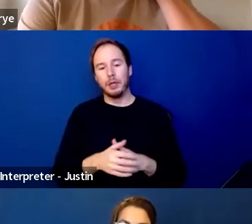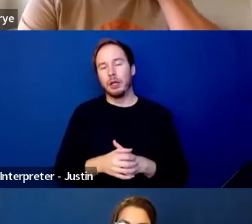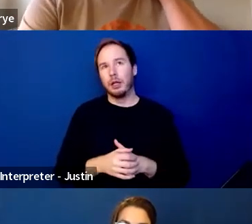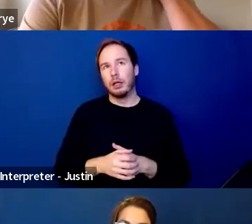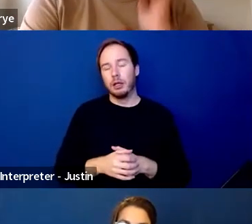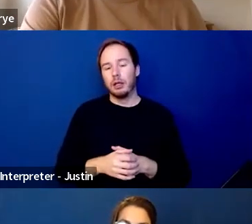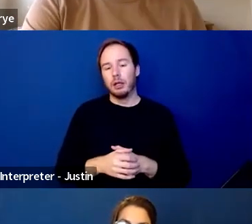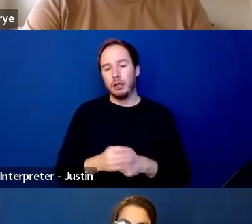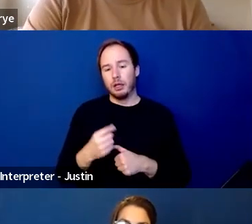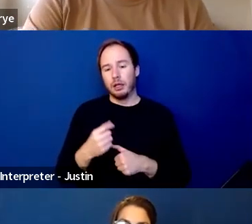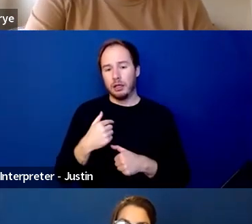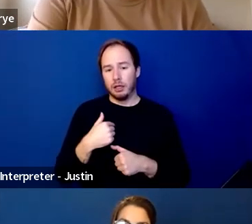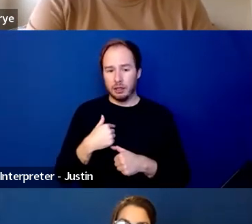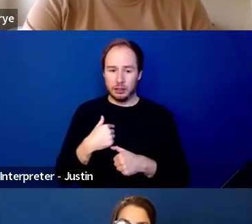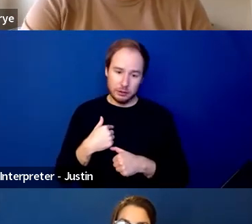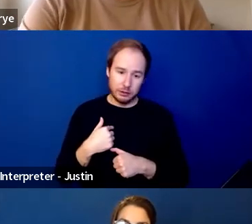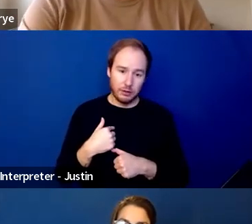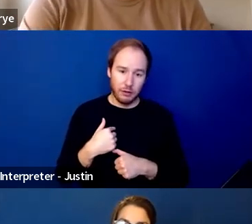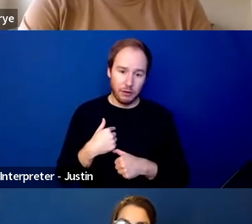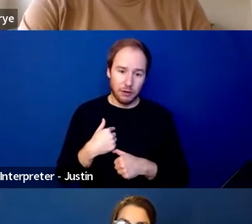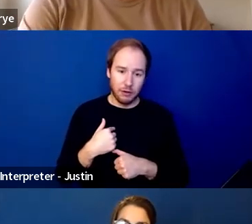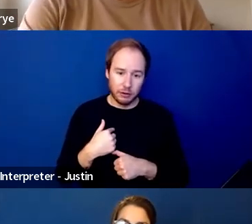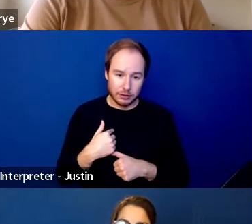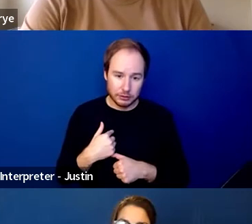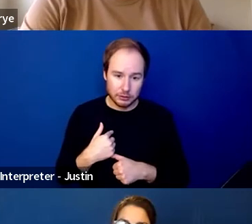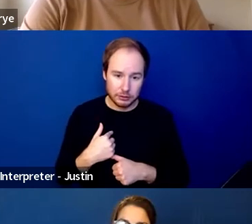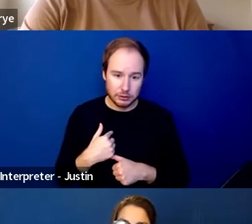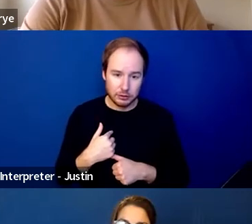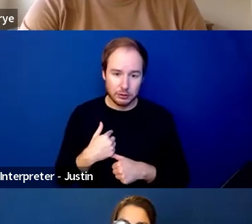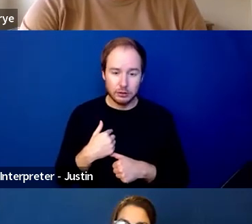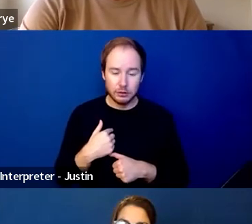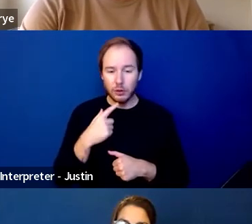And probably are some of the most essential people on our team.